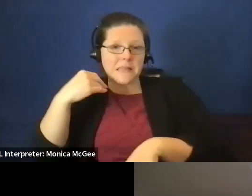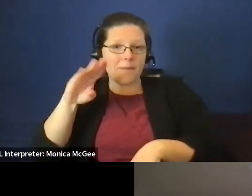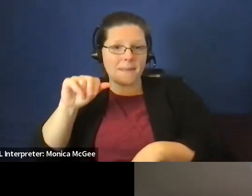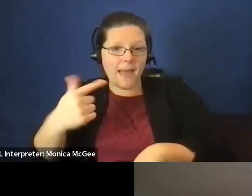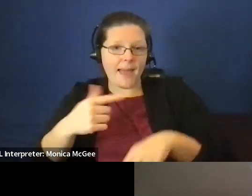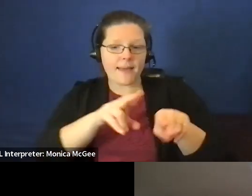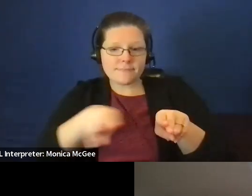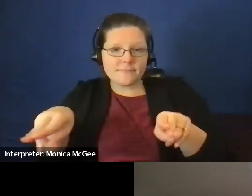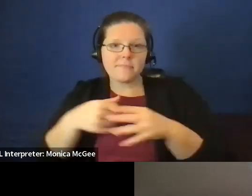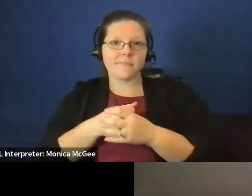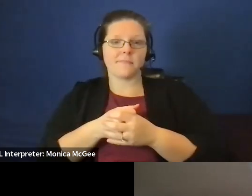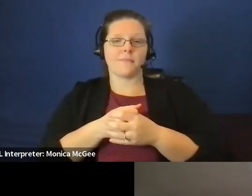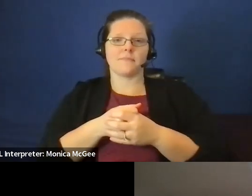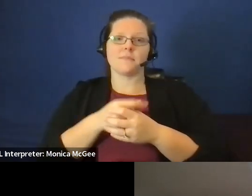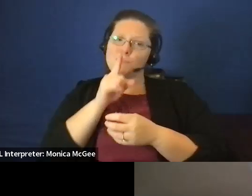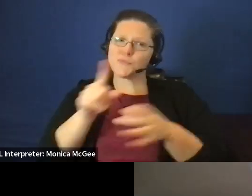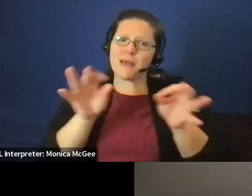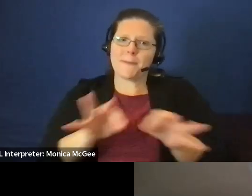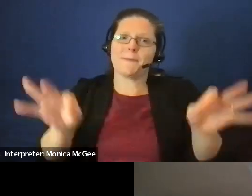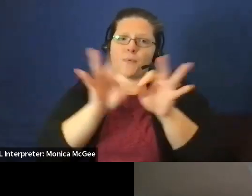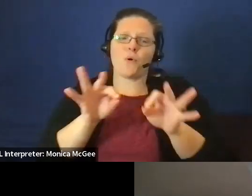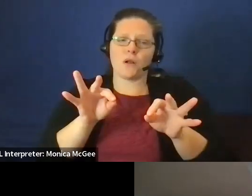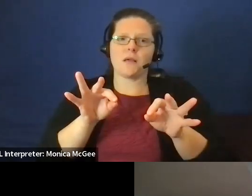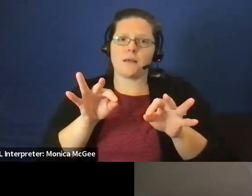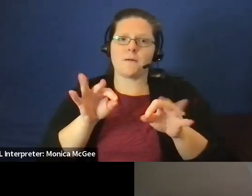sometimes there's no beds. Sometimes